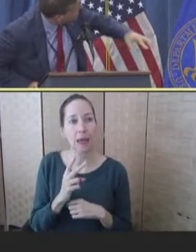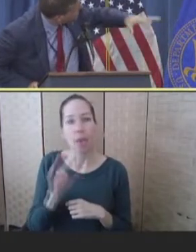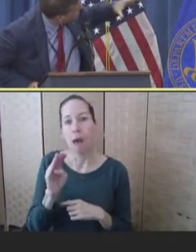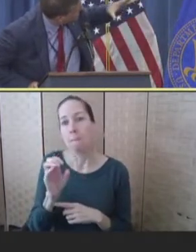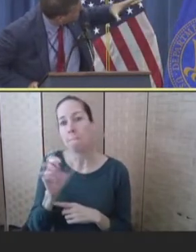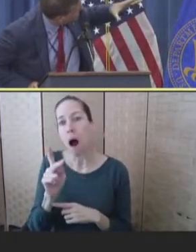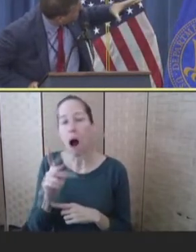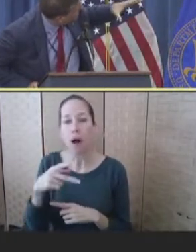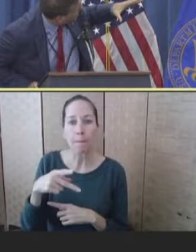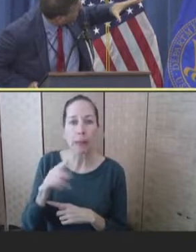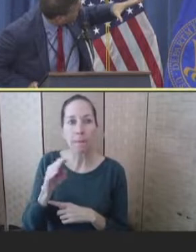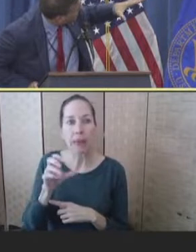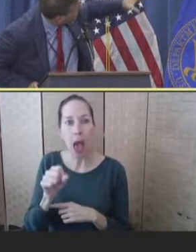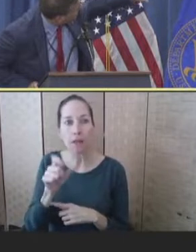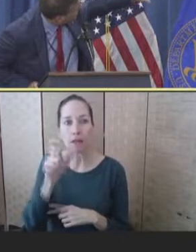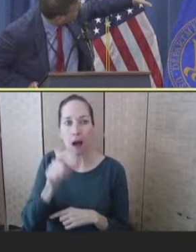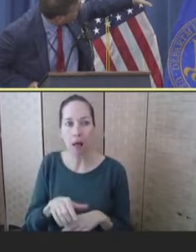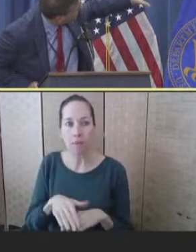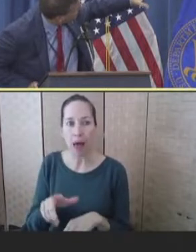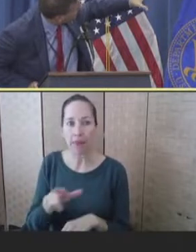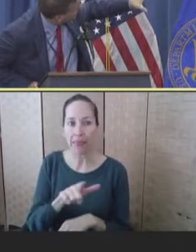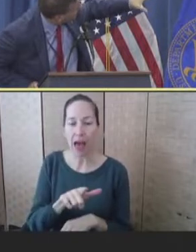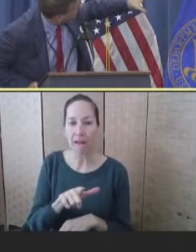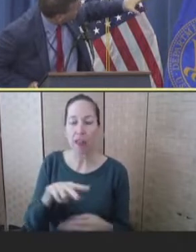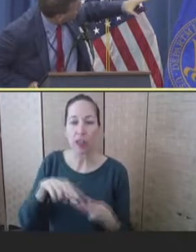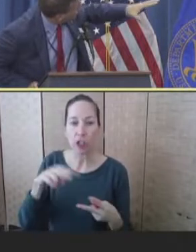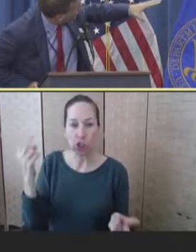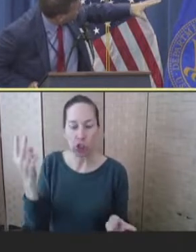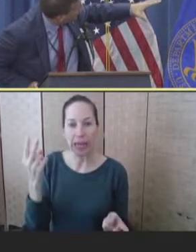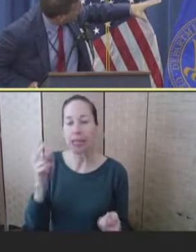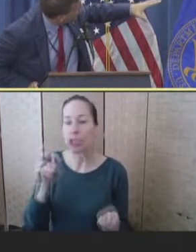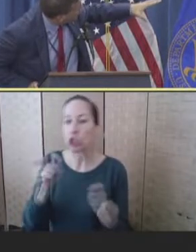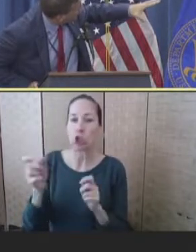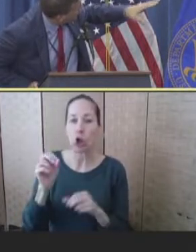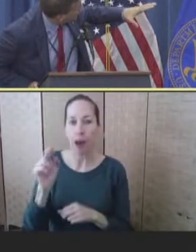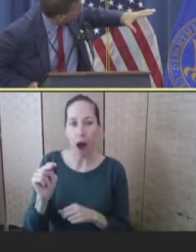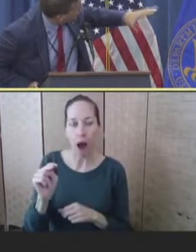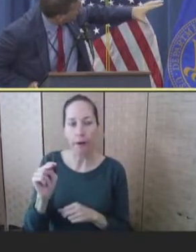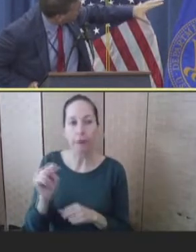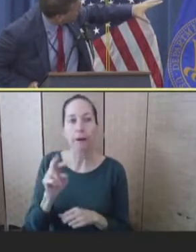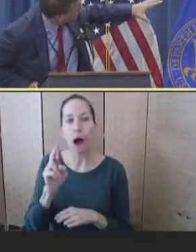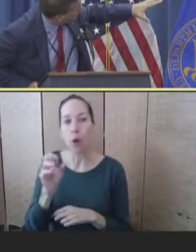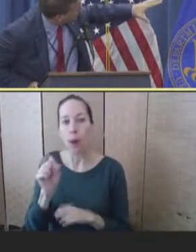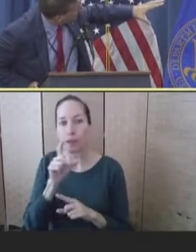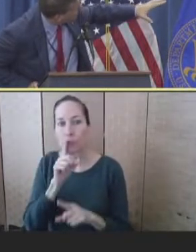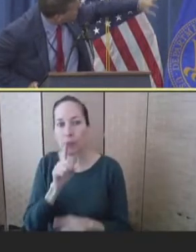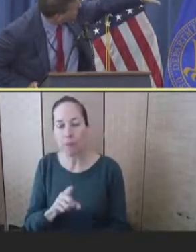Those genes are all being turned on, lymphocyte activation, ROS response, program cell death.